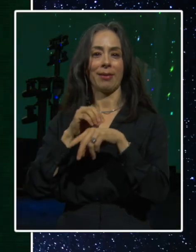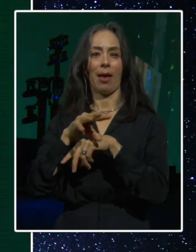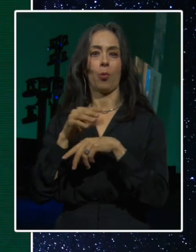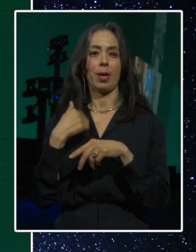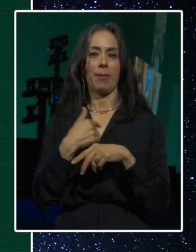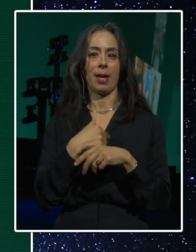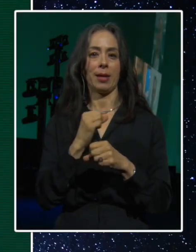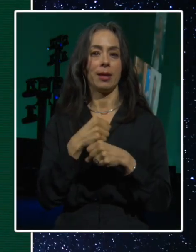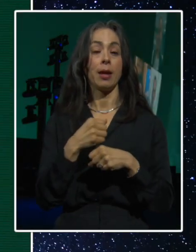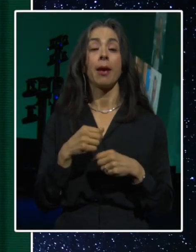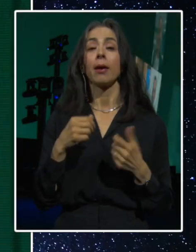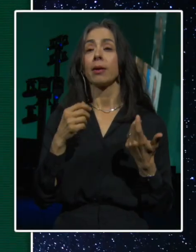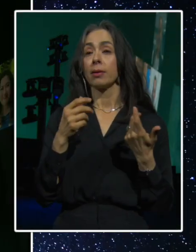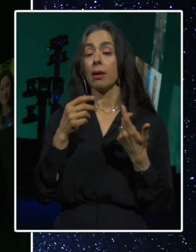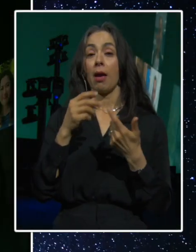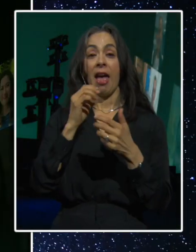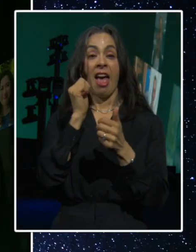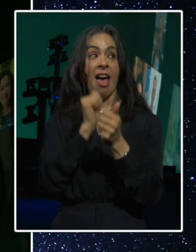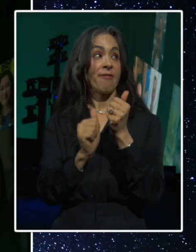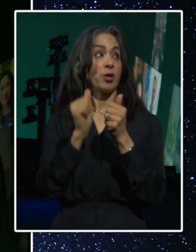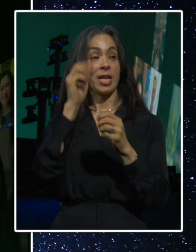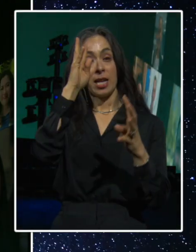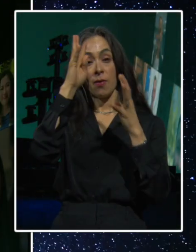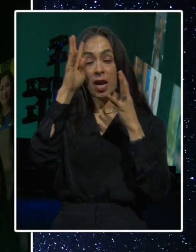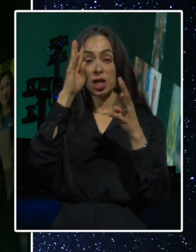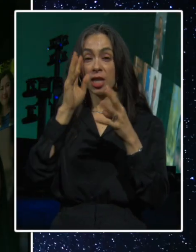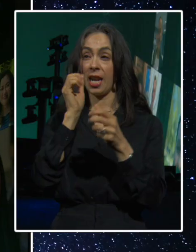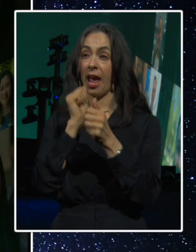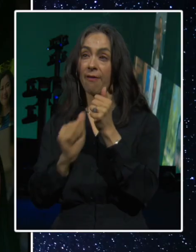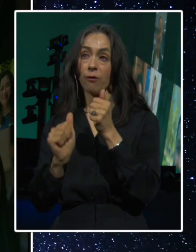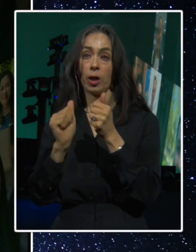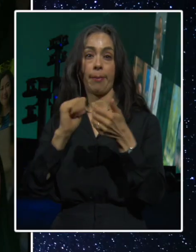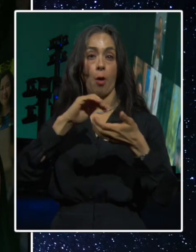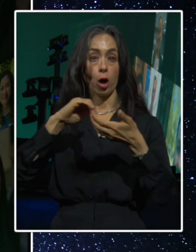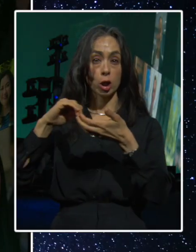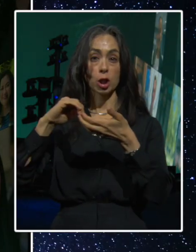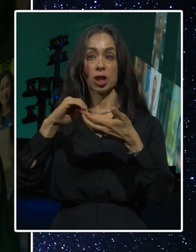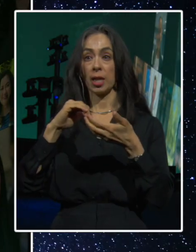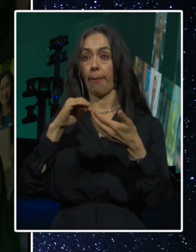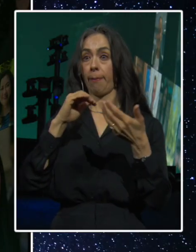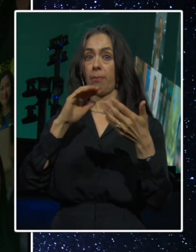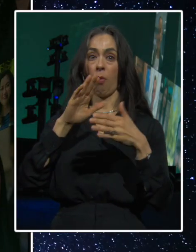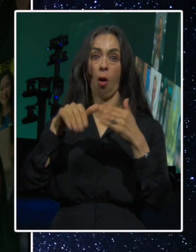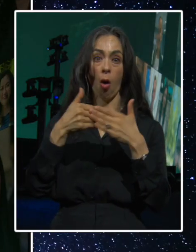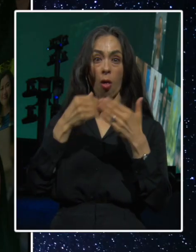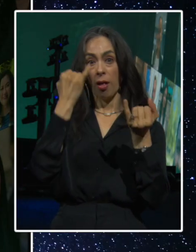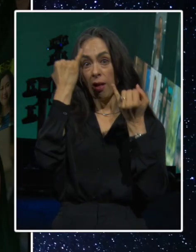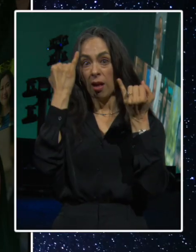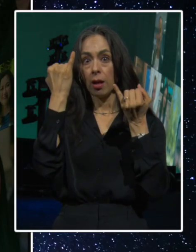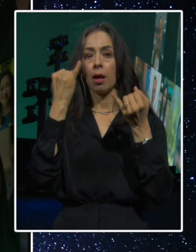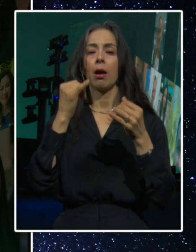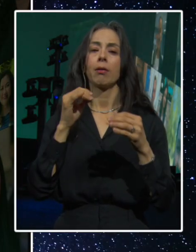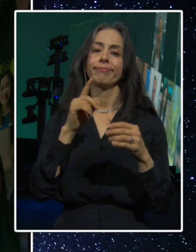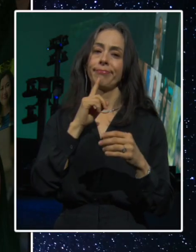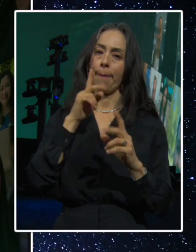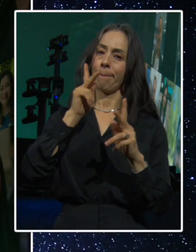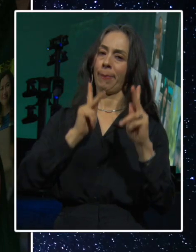Behind every innovation, every partnership and every breakthrough are the people of HPE,